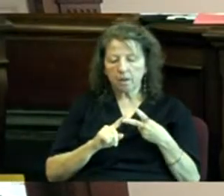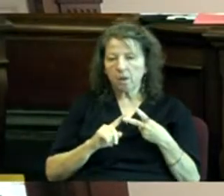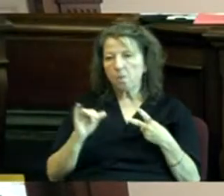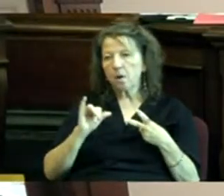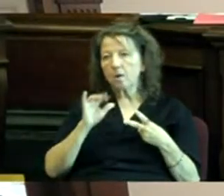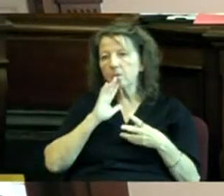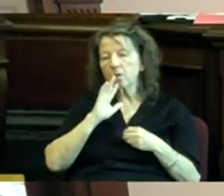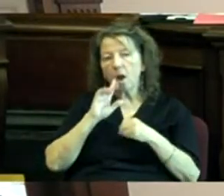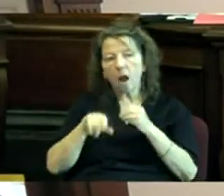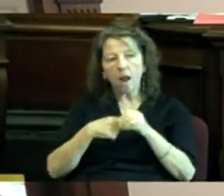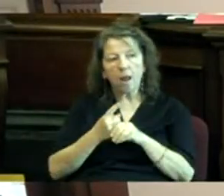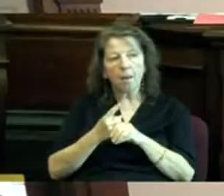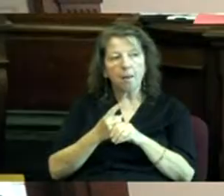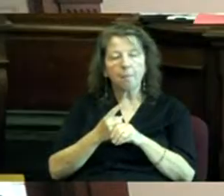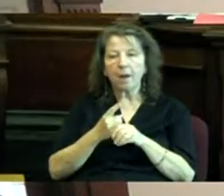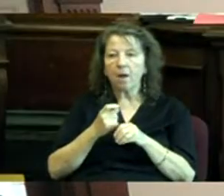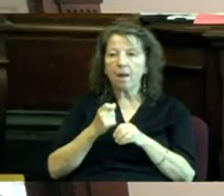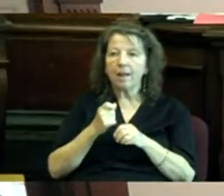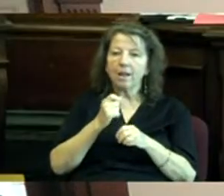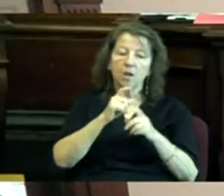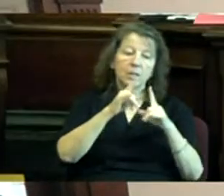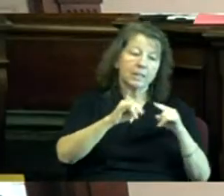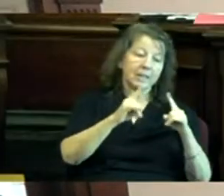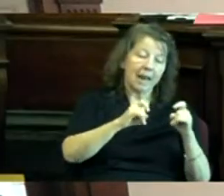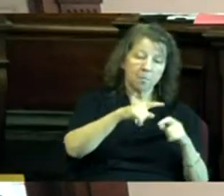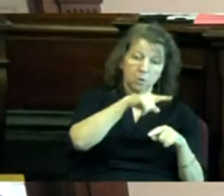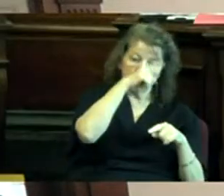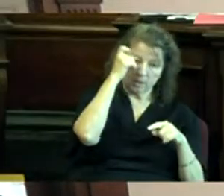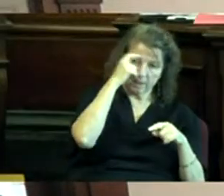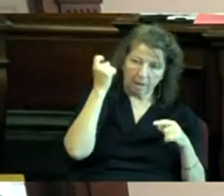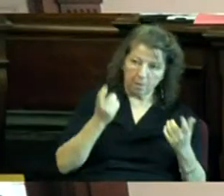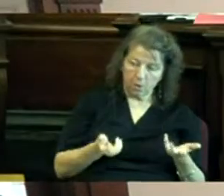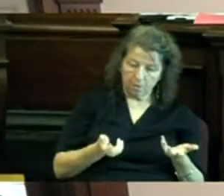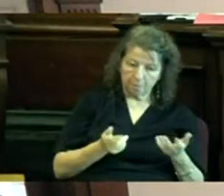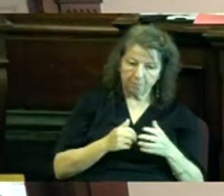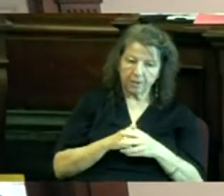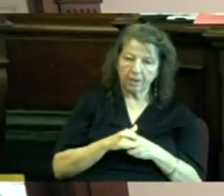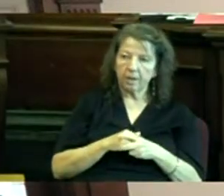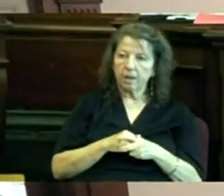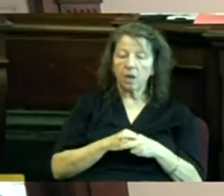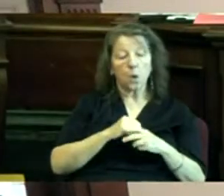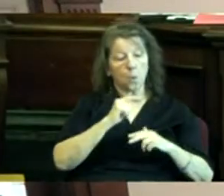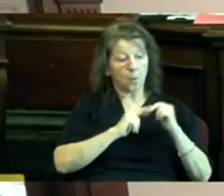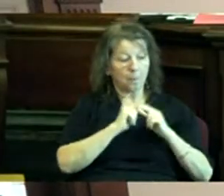having to provide transportation. We are also looking at it from the